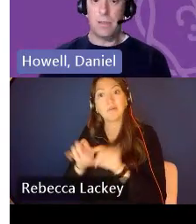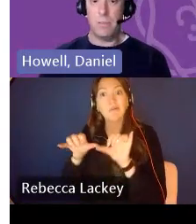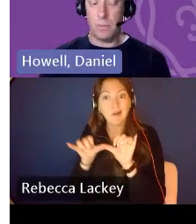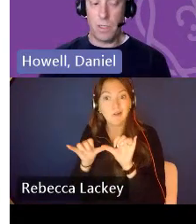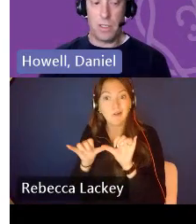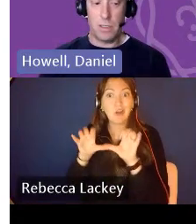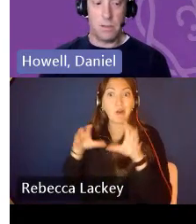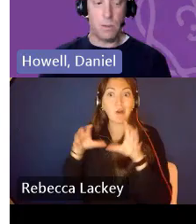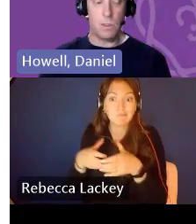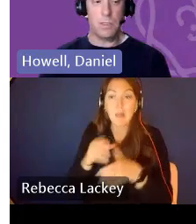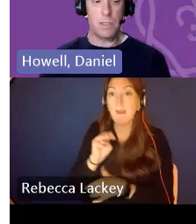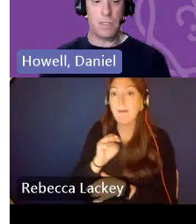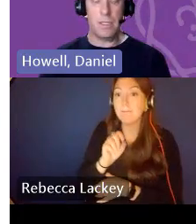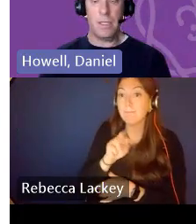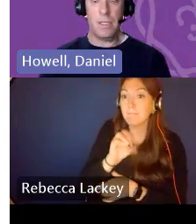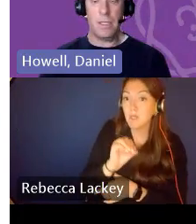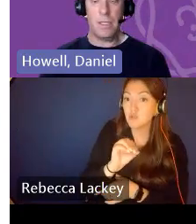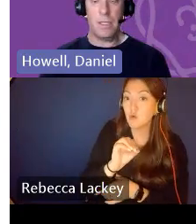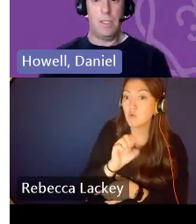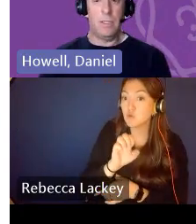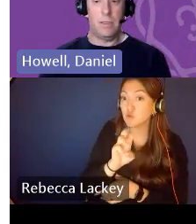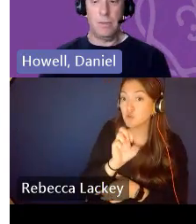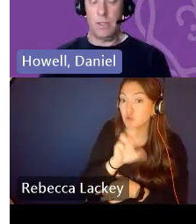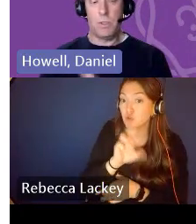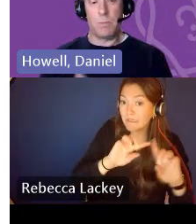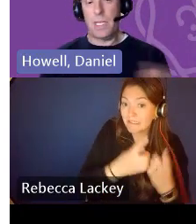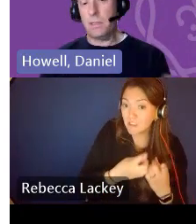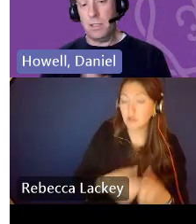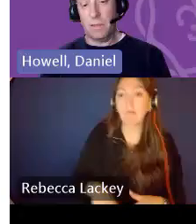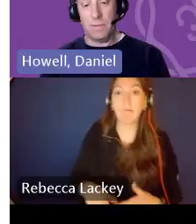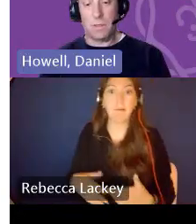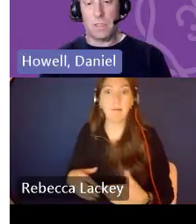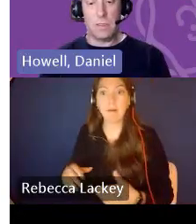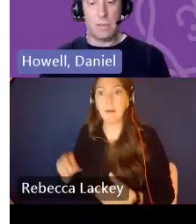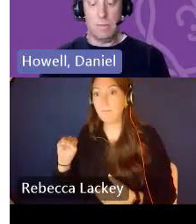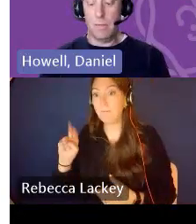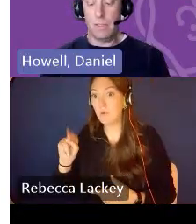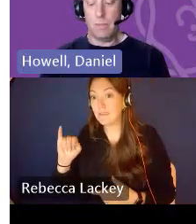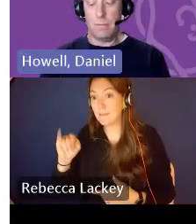It's the Metropolitan Sewer District. Could be a municipality if we're in